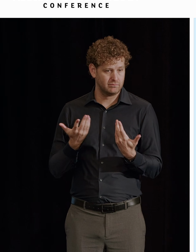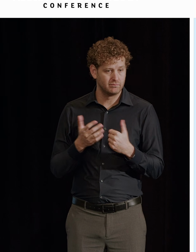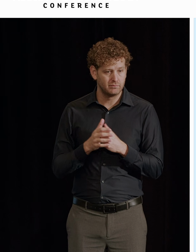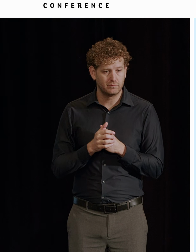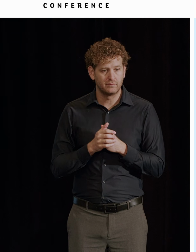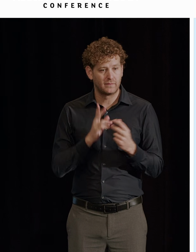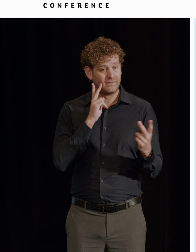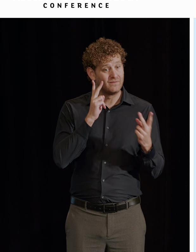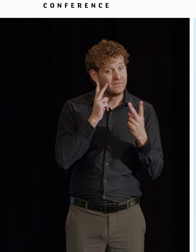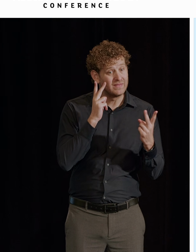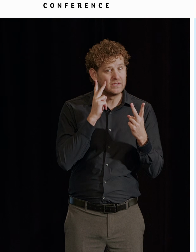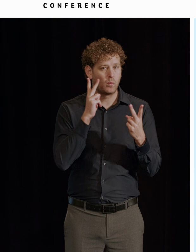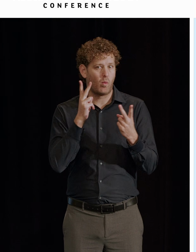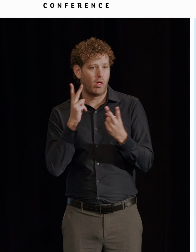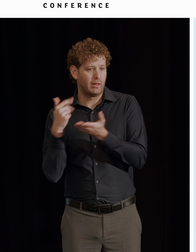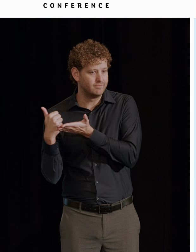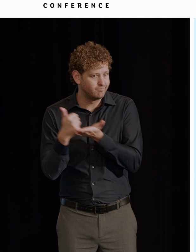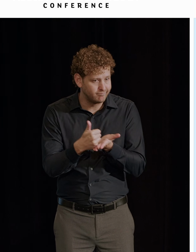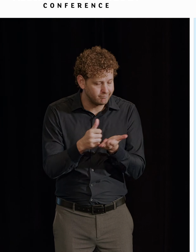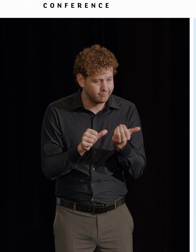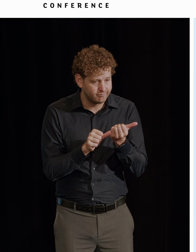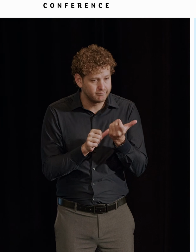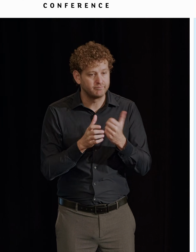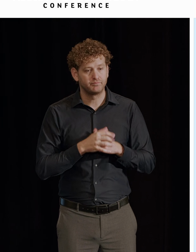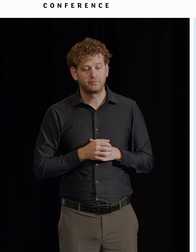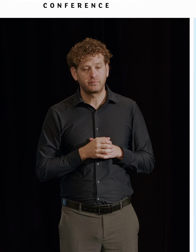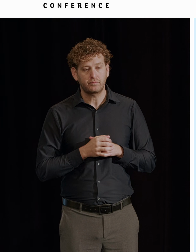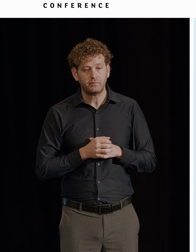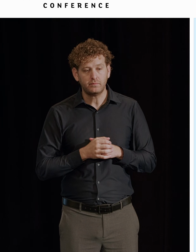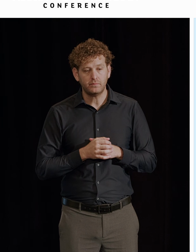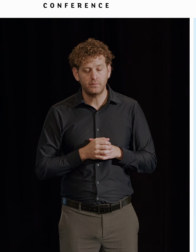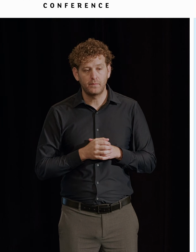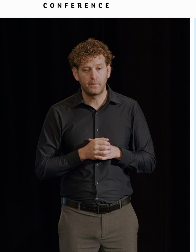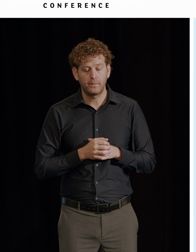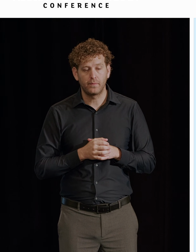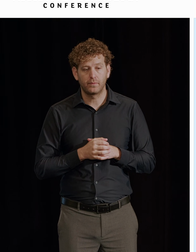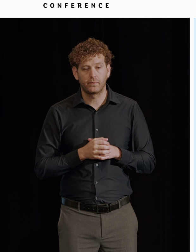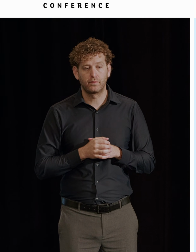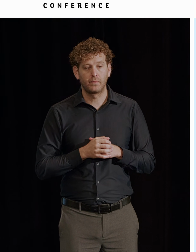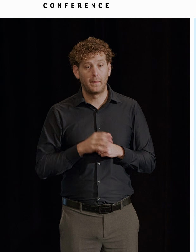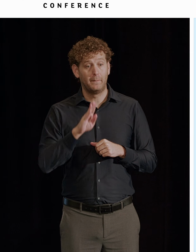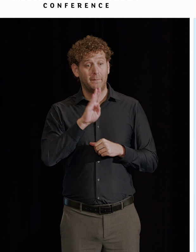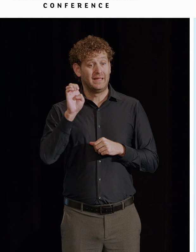We also brought Be My Eyes service directory capabilities to the Med.AI glasses.